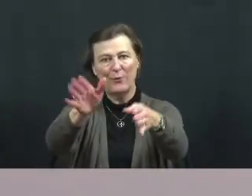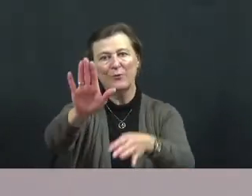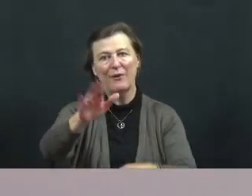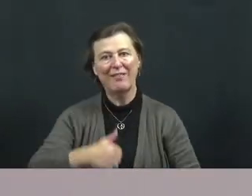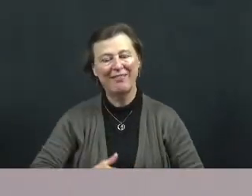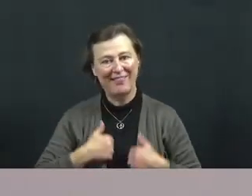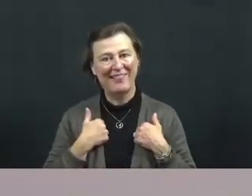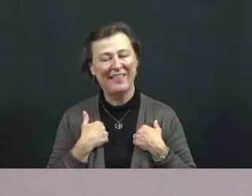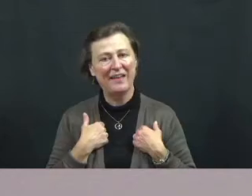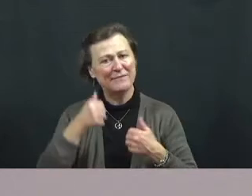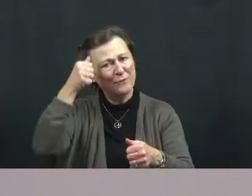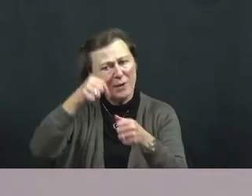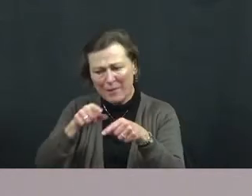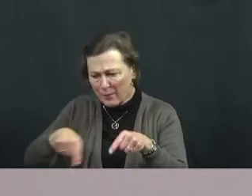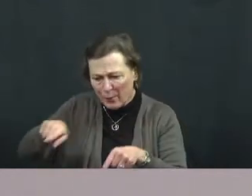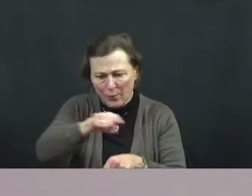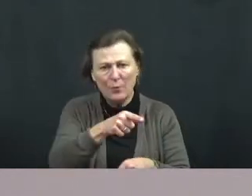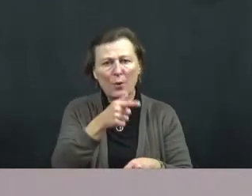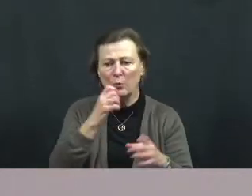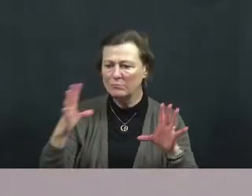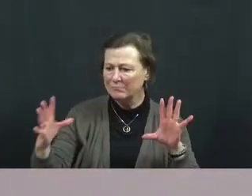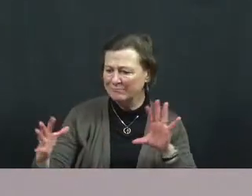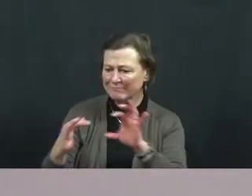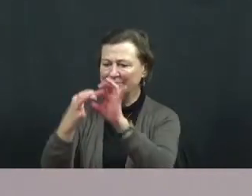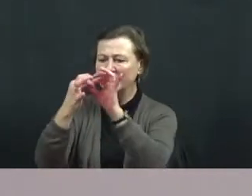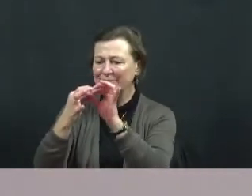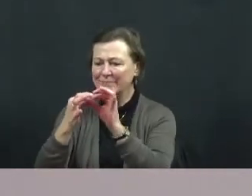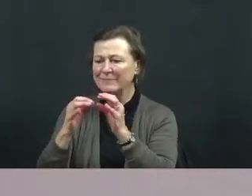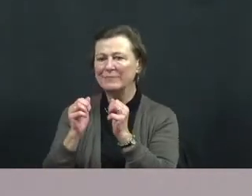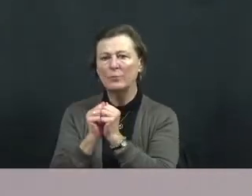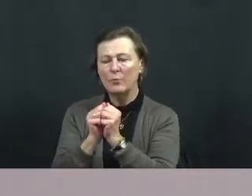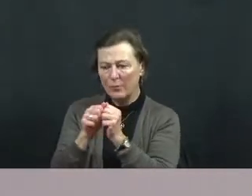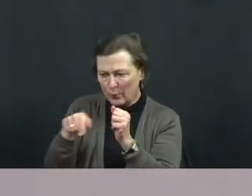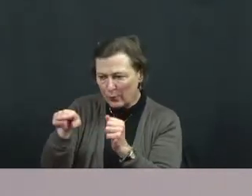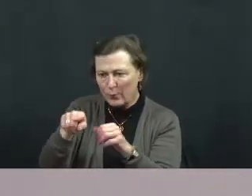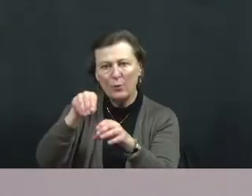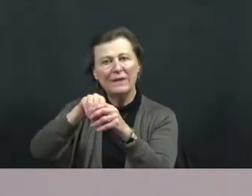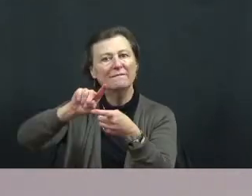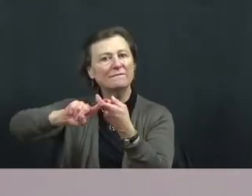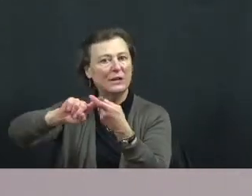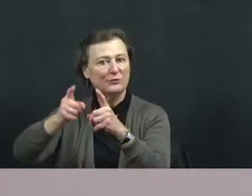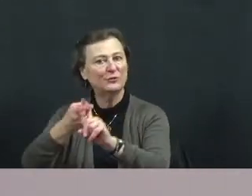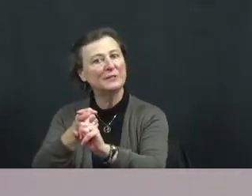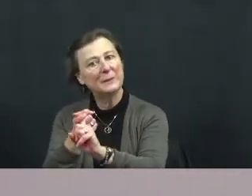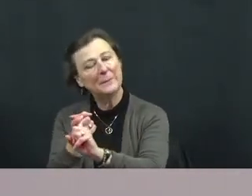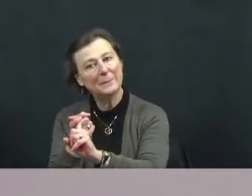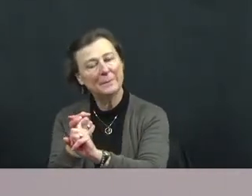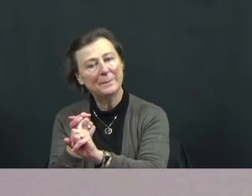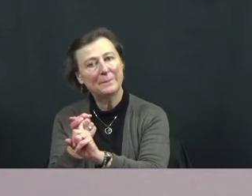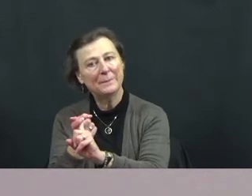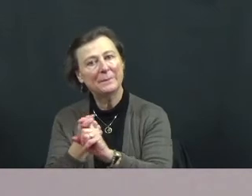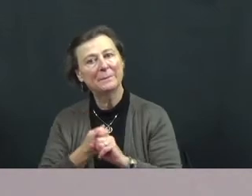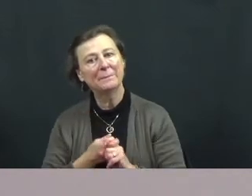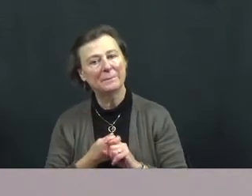Remember those who reached out to you, in friendship.